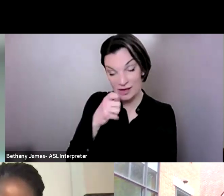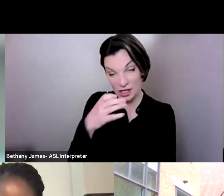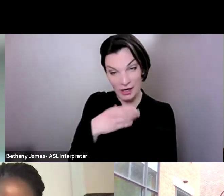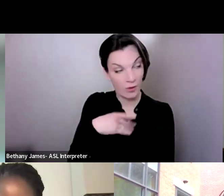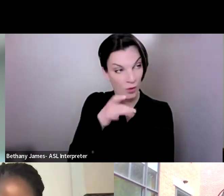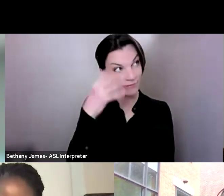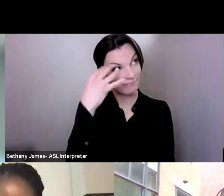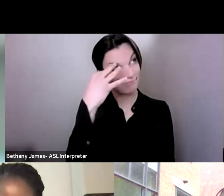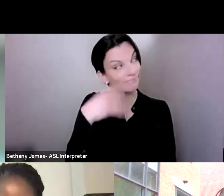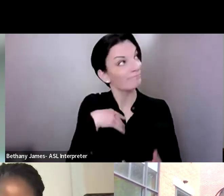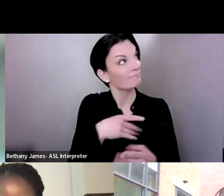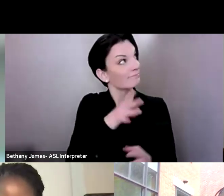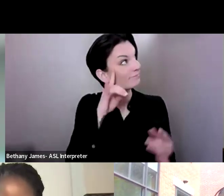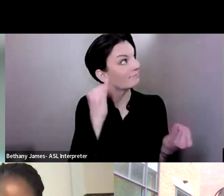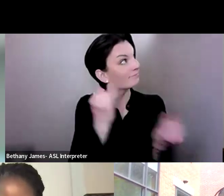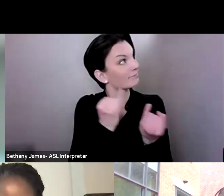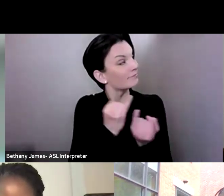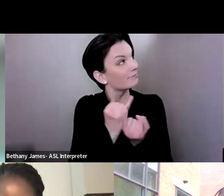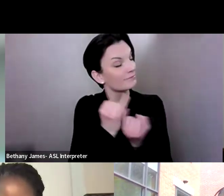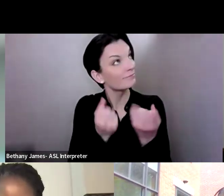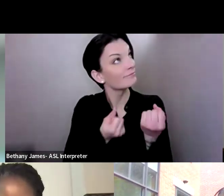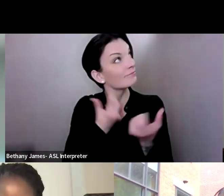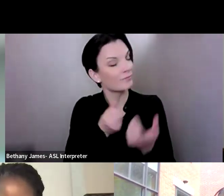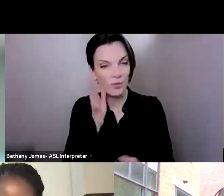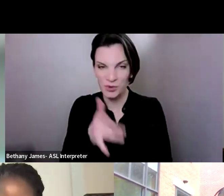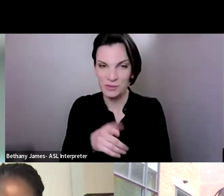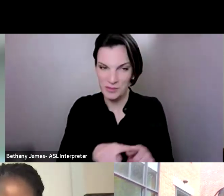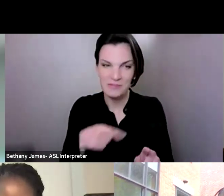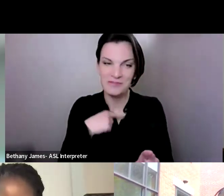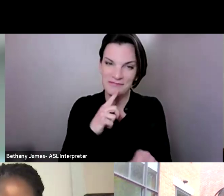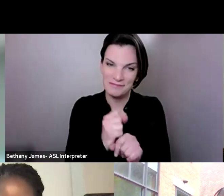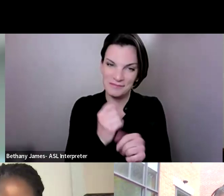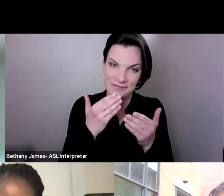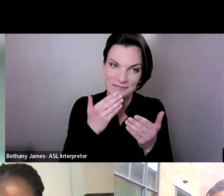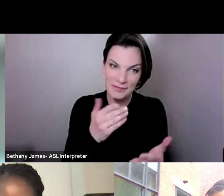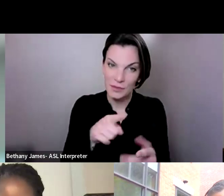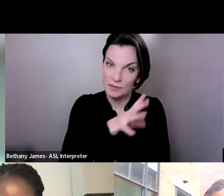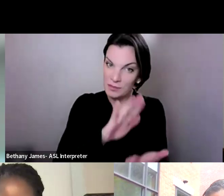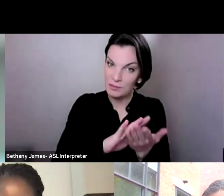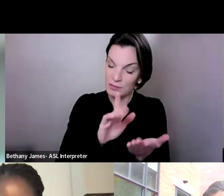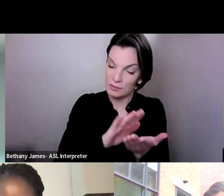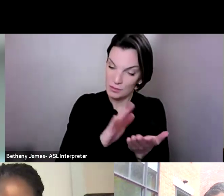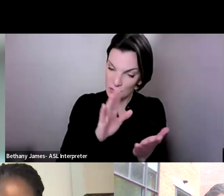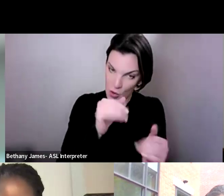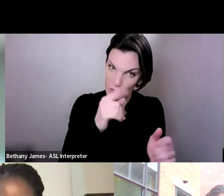so thank you. With that, I'm calling on you all to consider becoming a participant in All of Us,